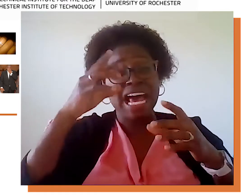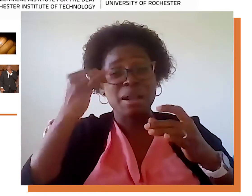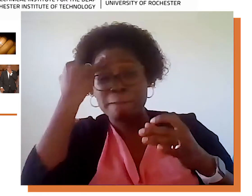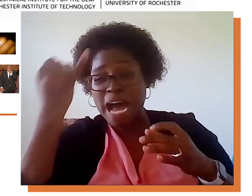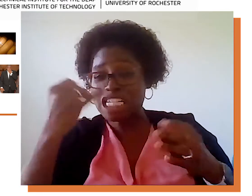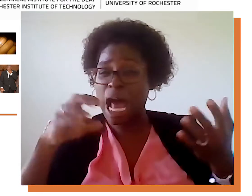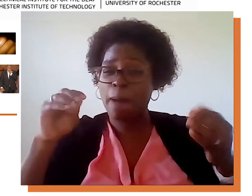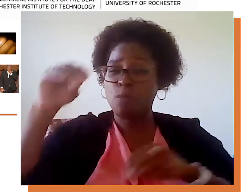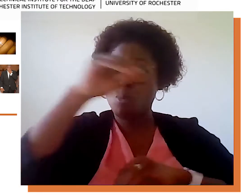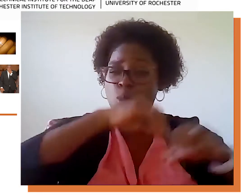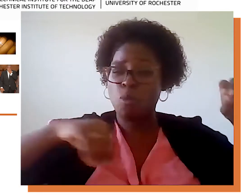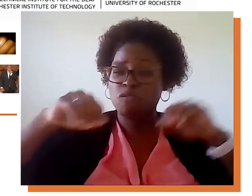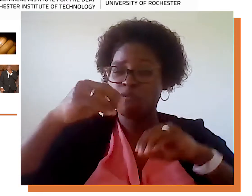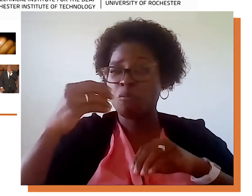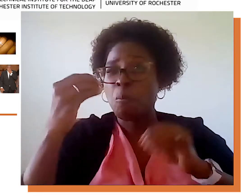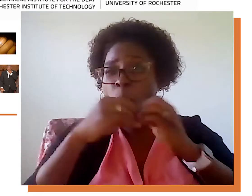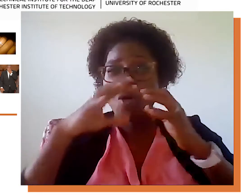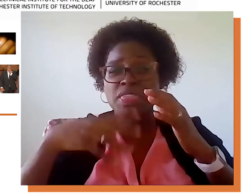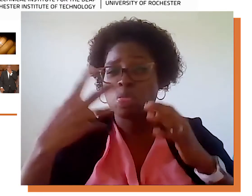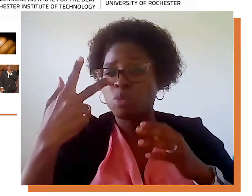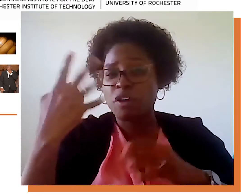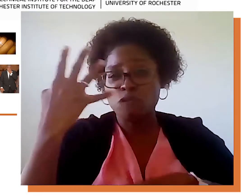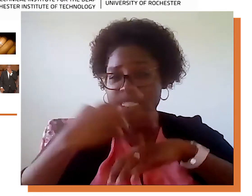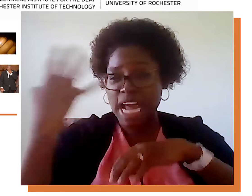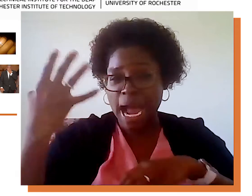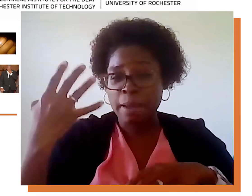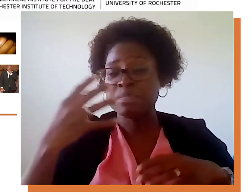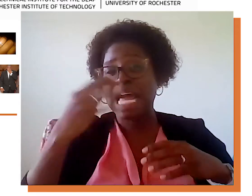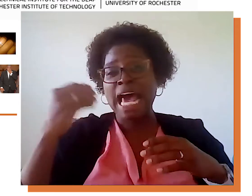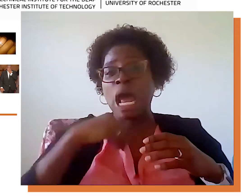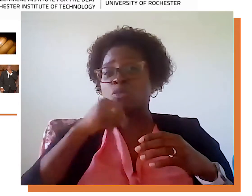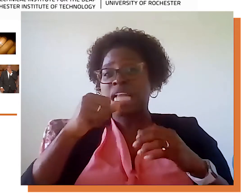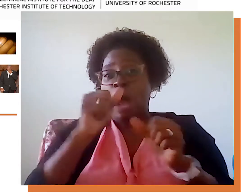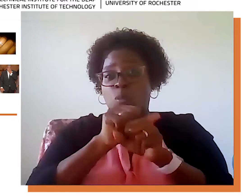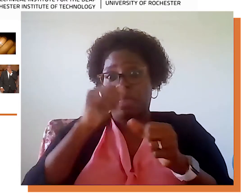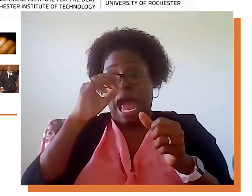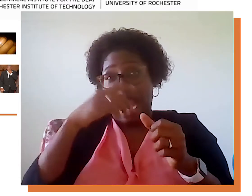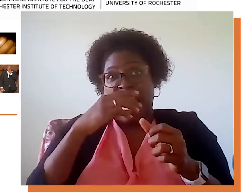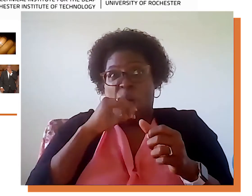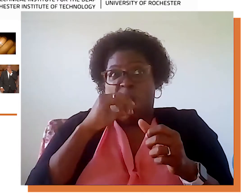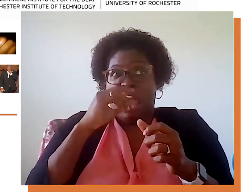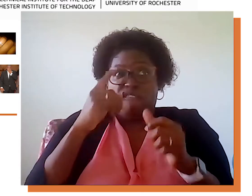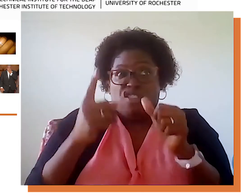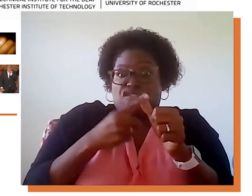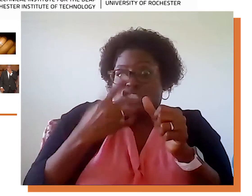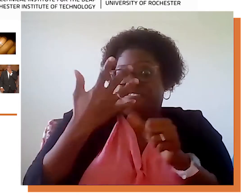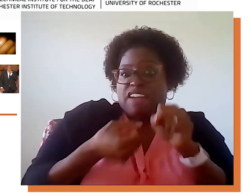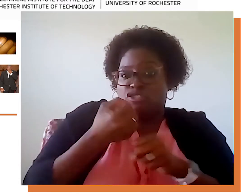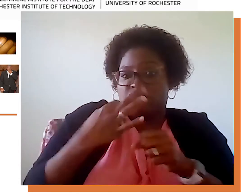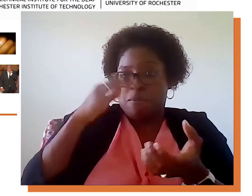who were in challenging situations. I moved three or four times in those five years.